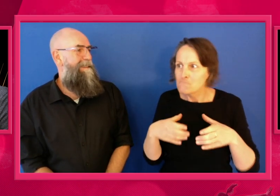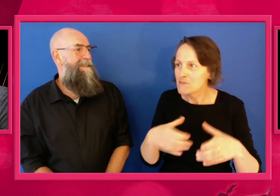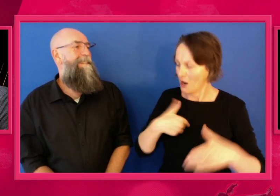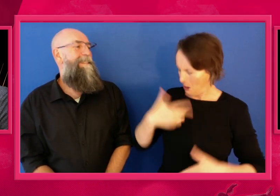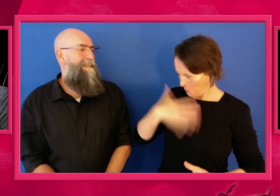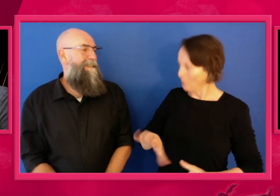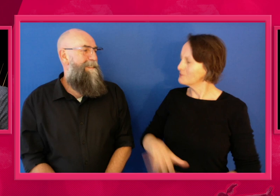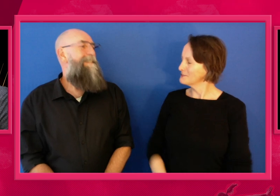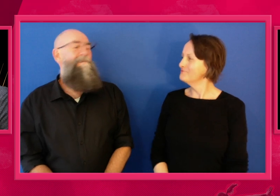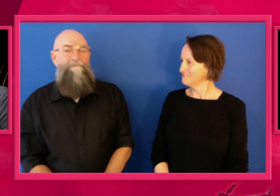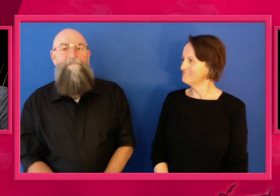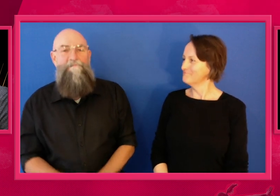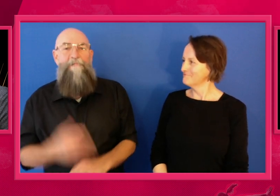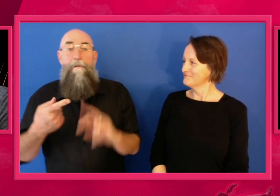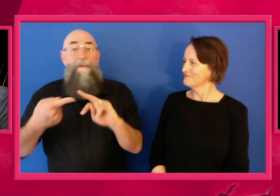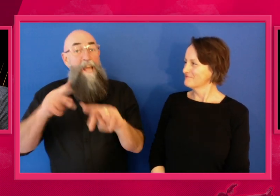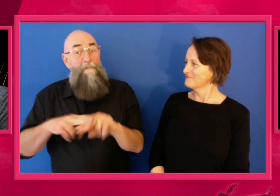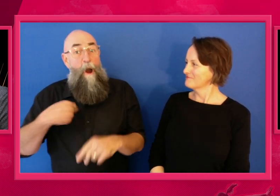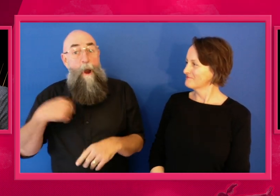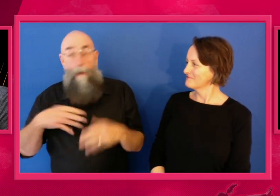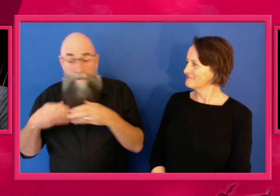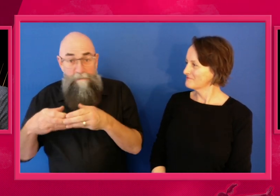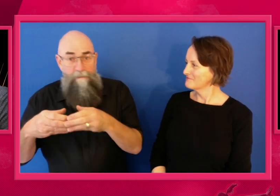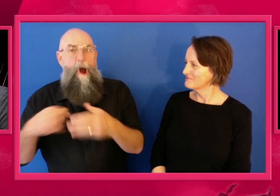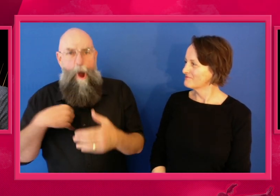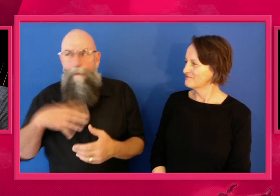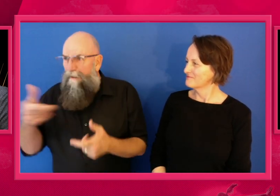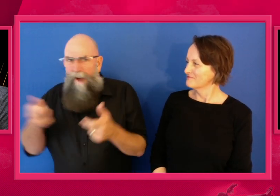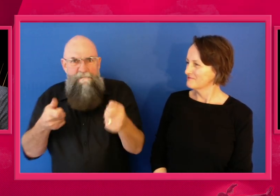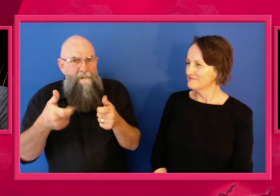storm the gates, I'm gonna get the strongest people in the world. That is the Australian